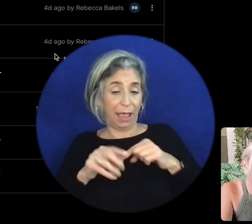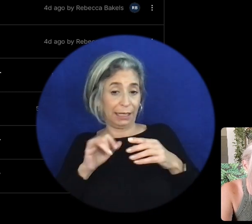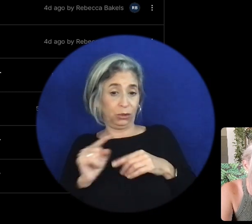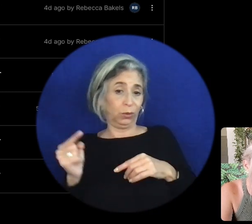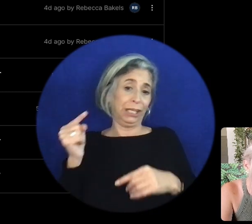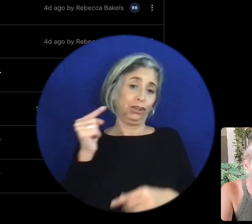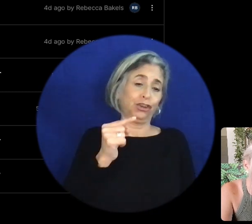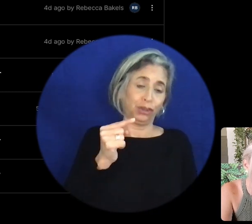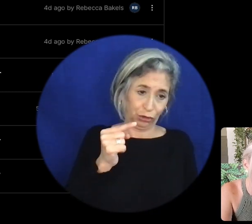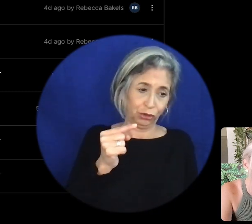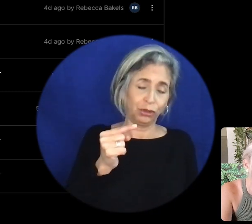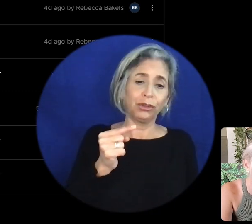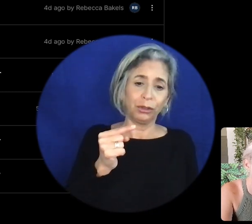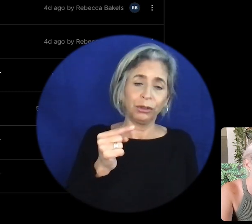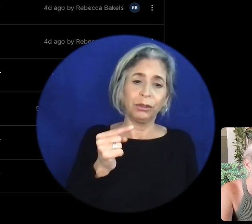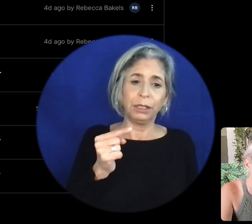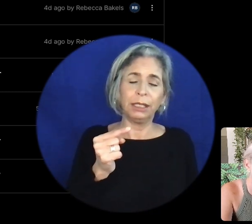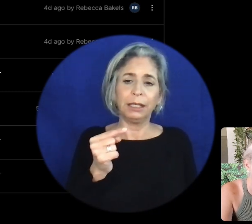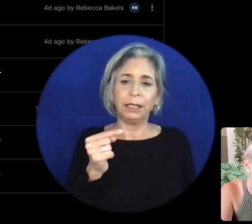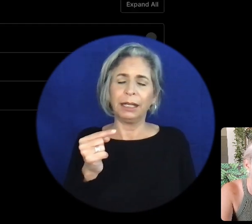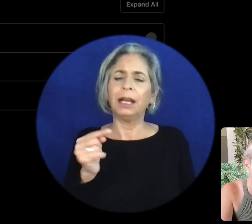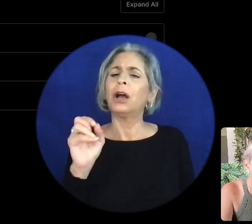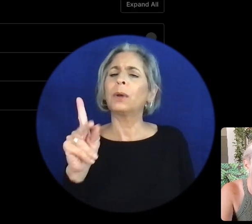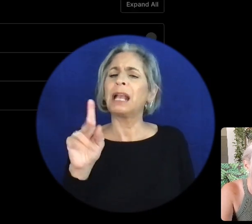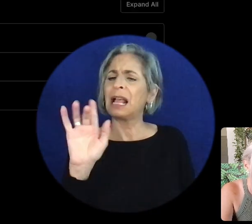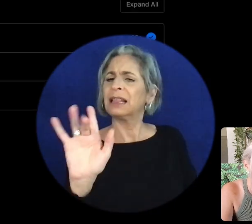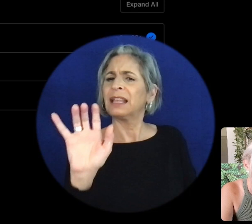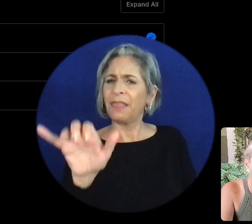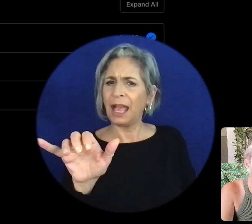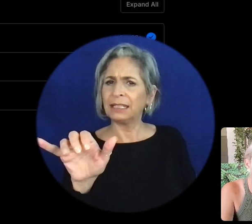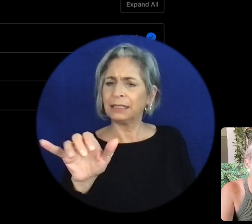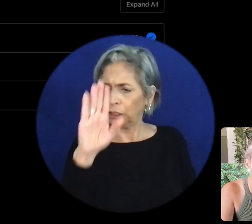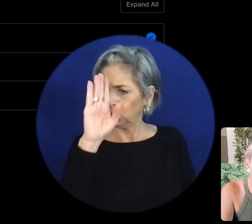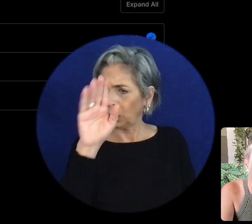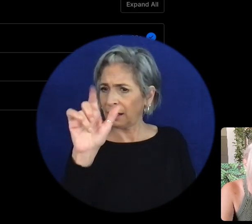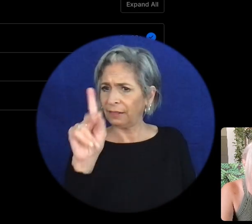So going back to here. All right, let's click on this,